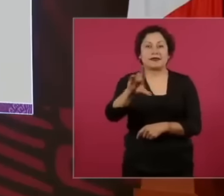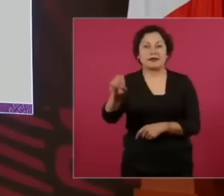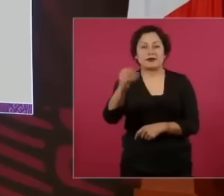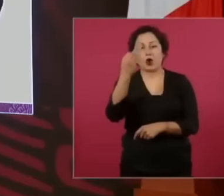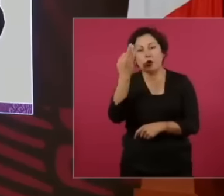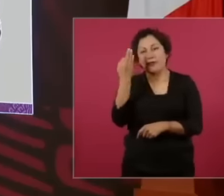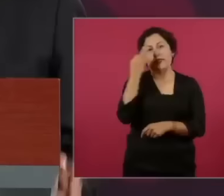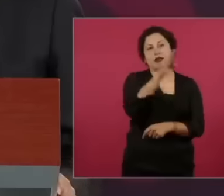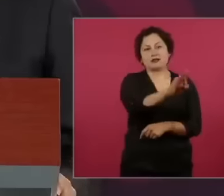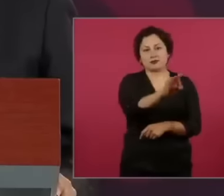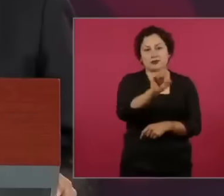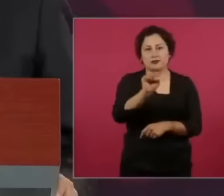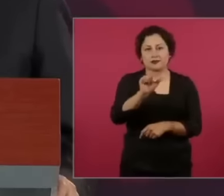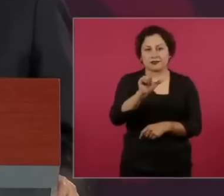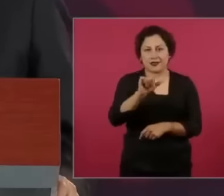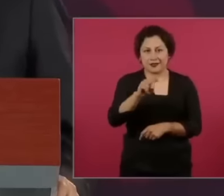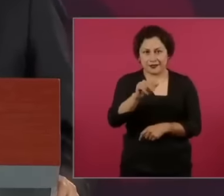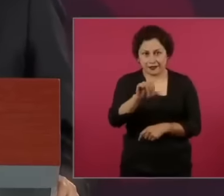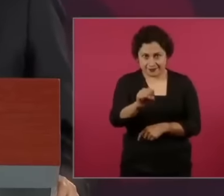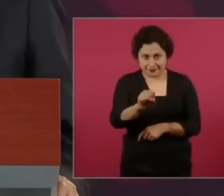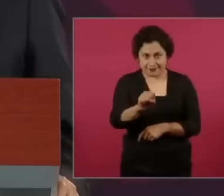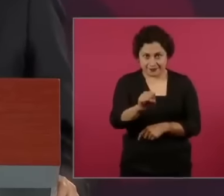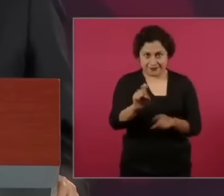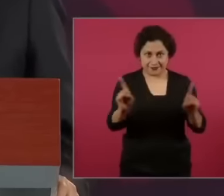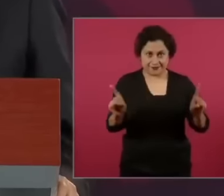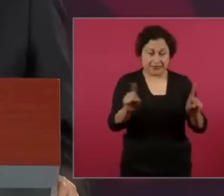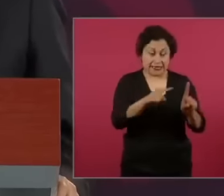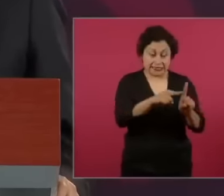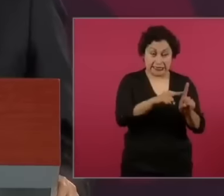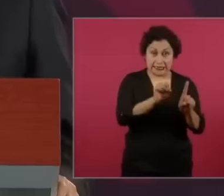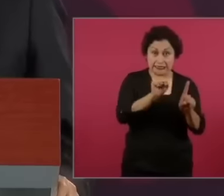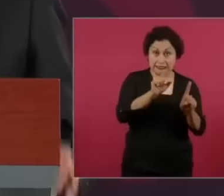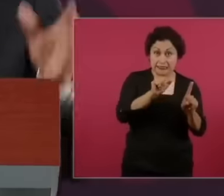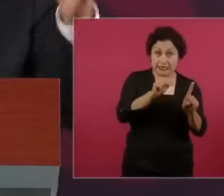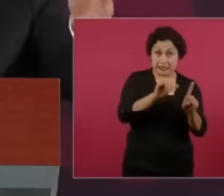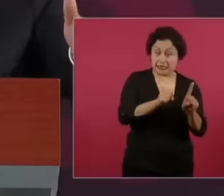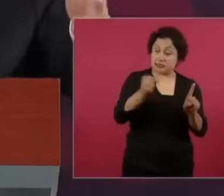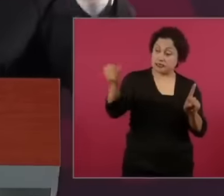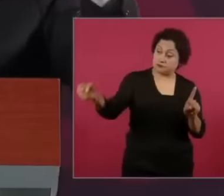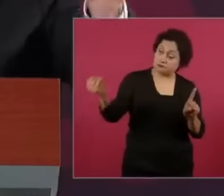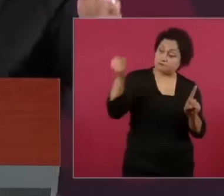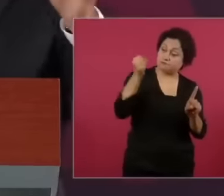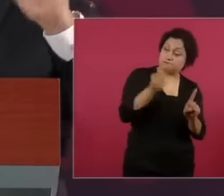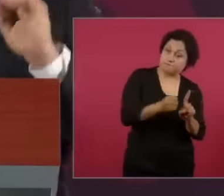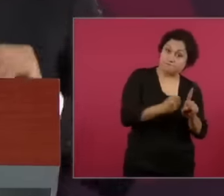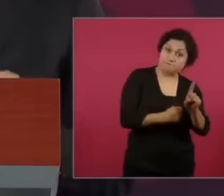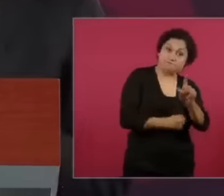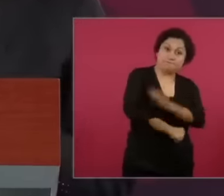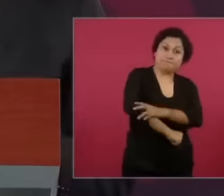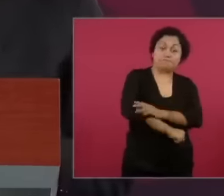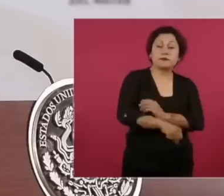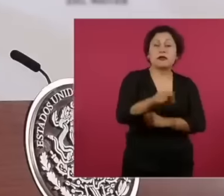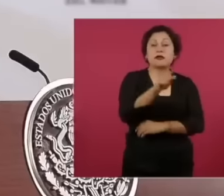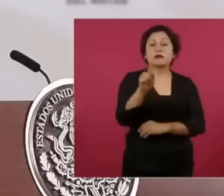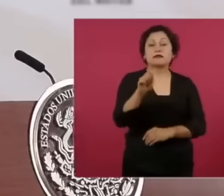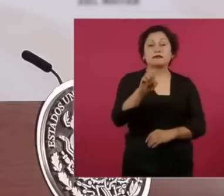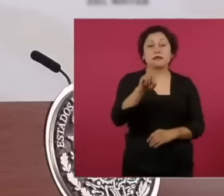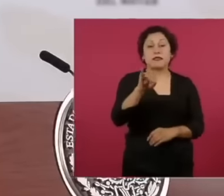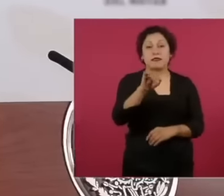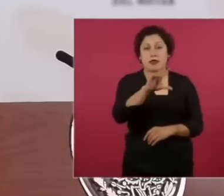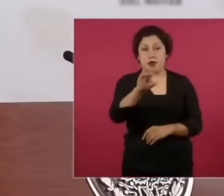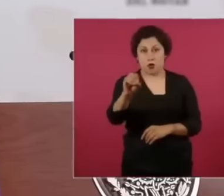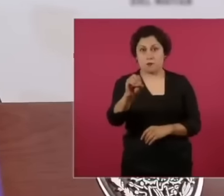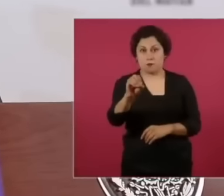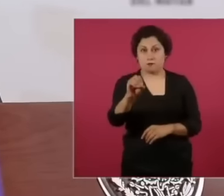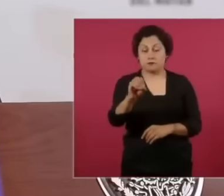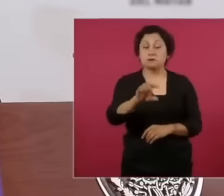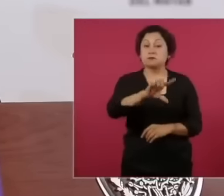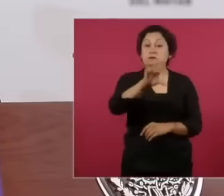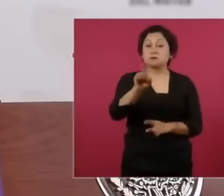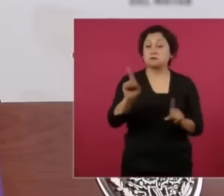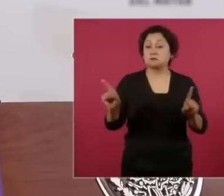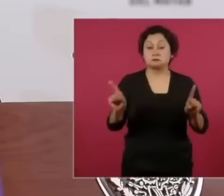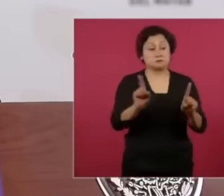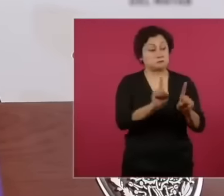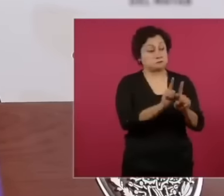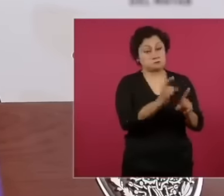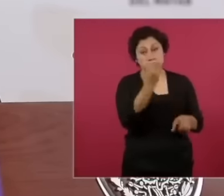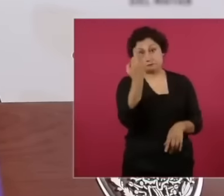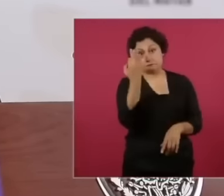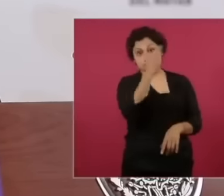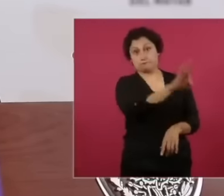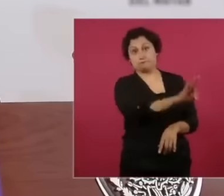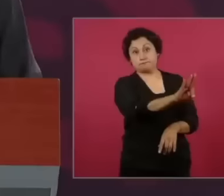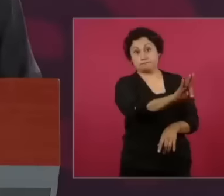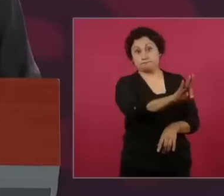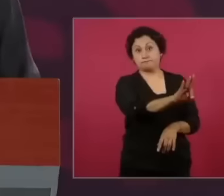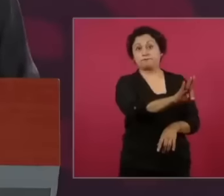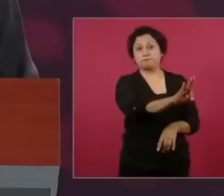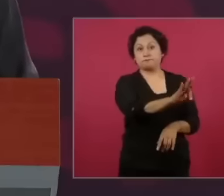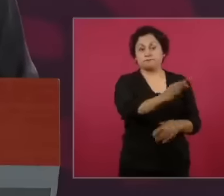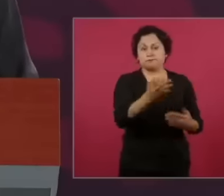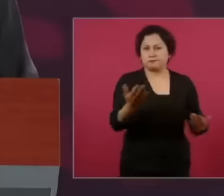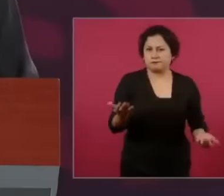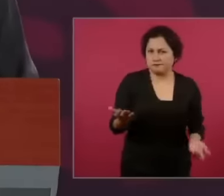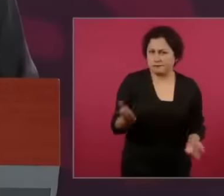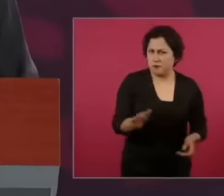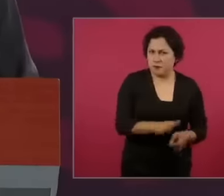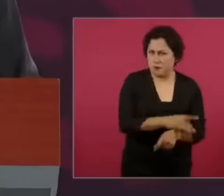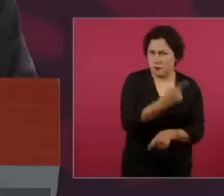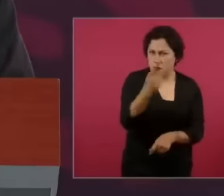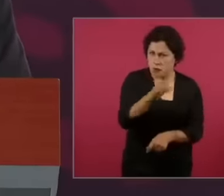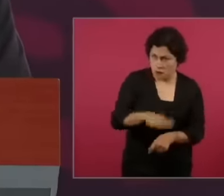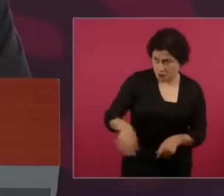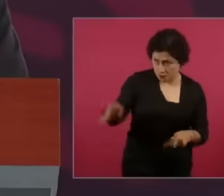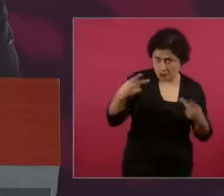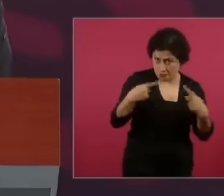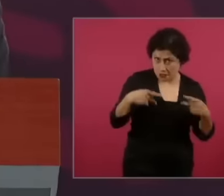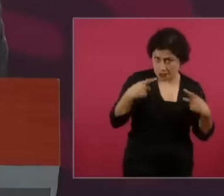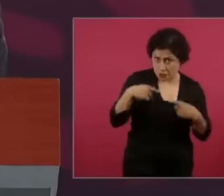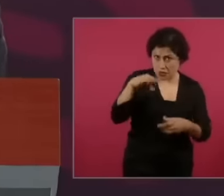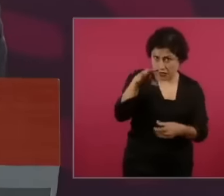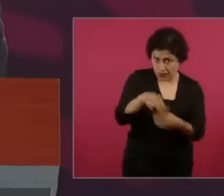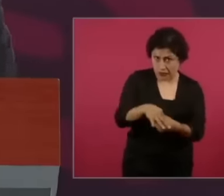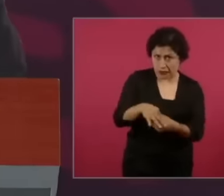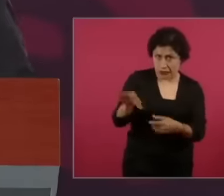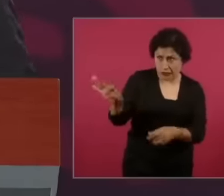puts it in there is no way he could. The people who chose him as their candidate are